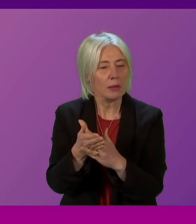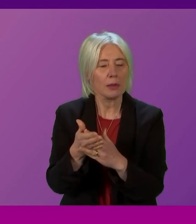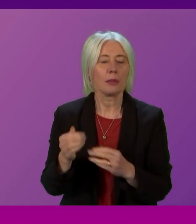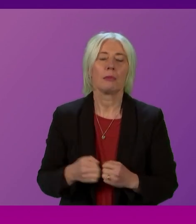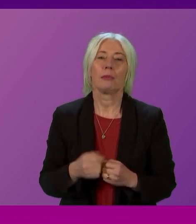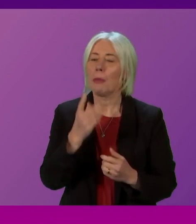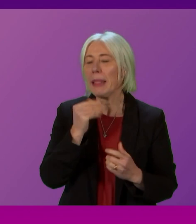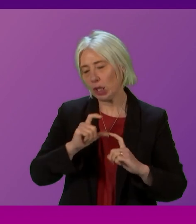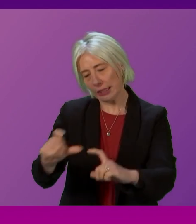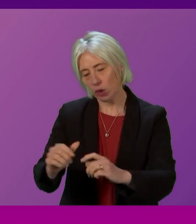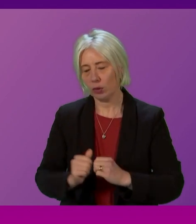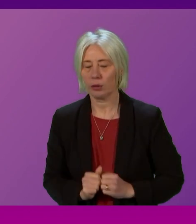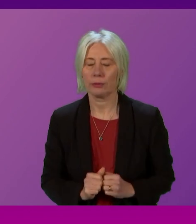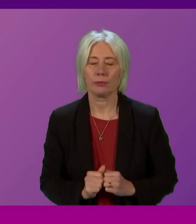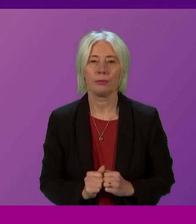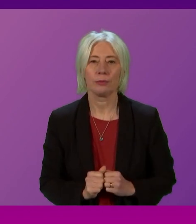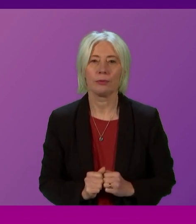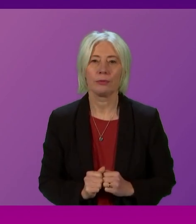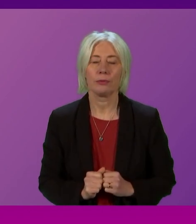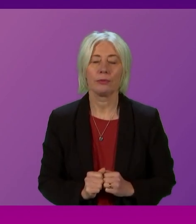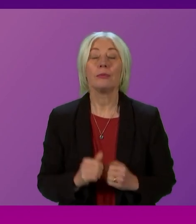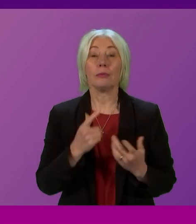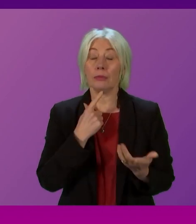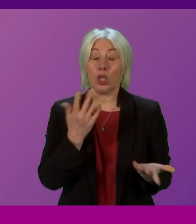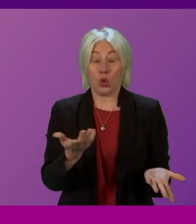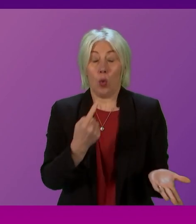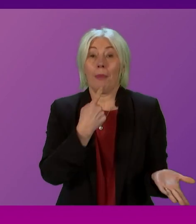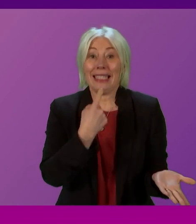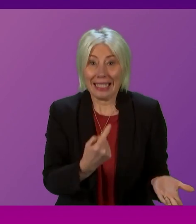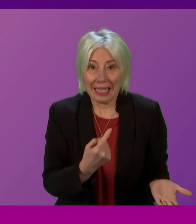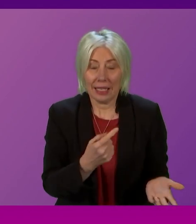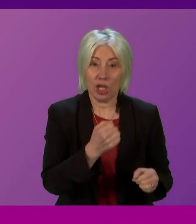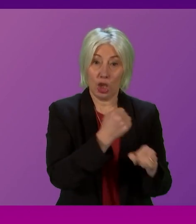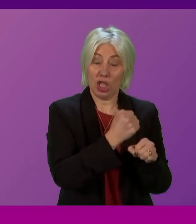Continue, First Minister. The point that I am making is that the action that NHS Greater Glasgow and Clyde announced